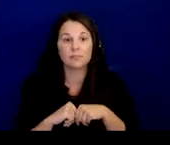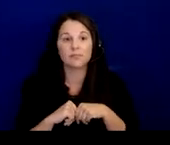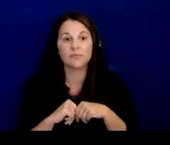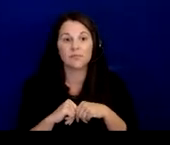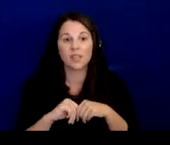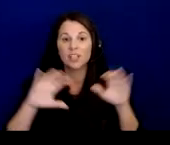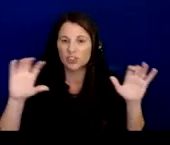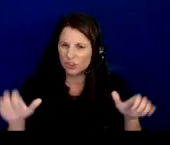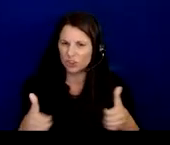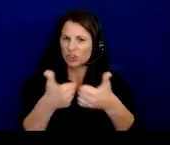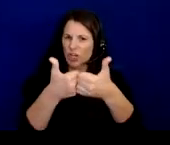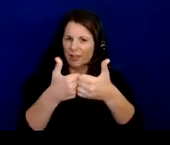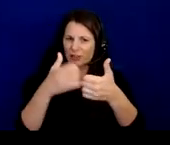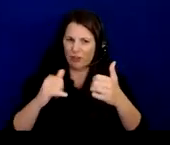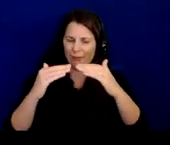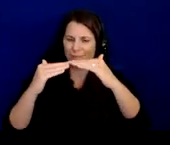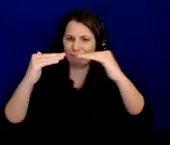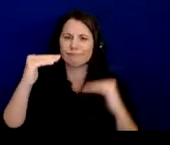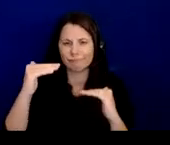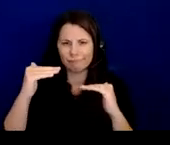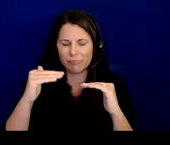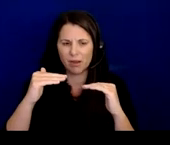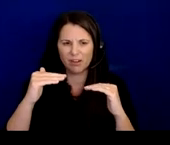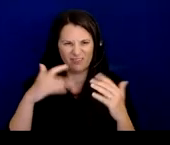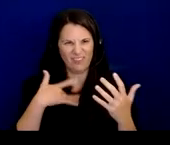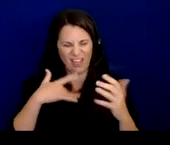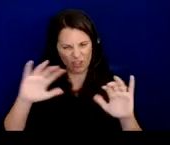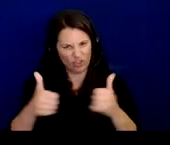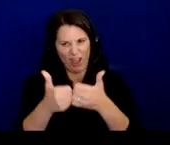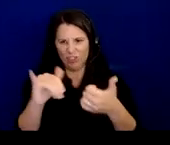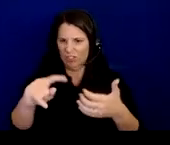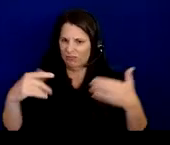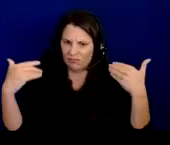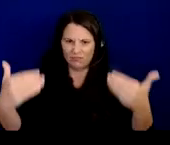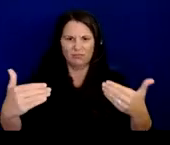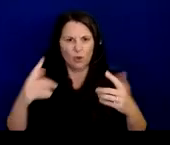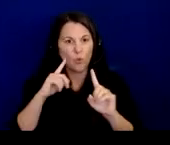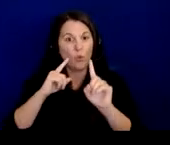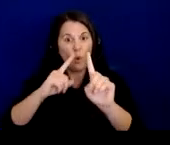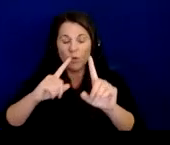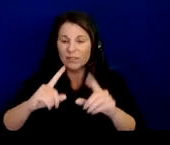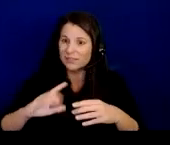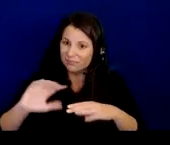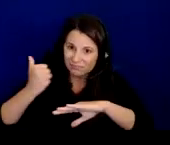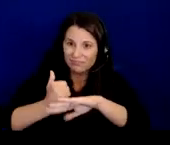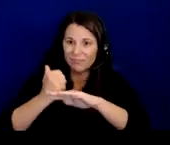with the goal of promoting equity is part of that principle. Again, we want to the goal